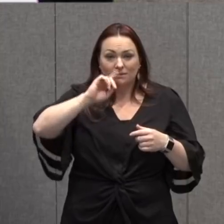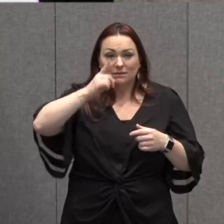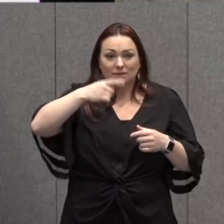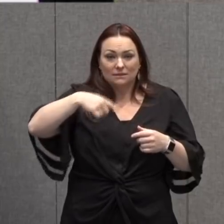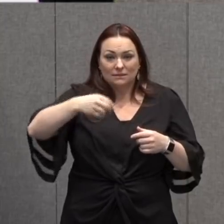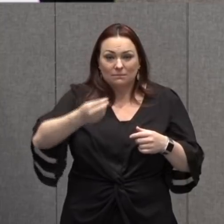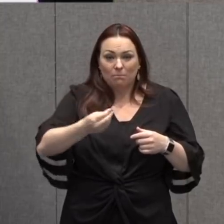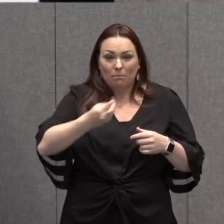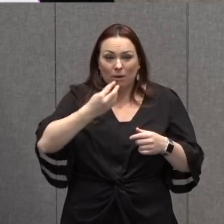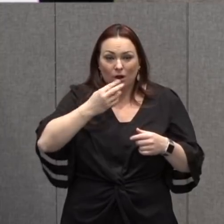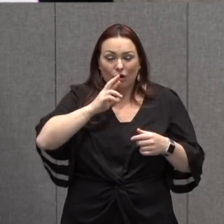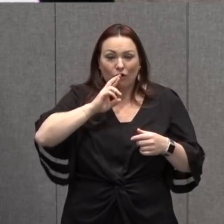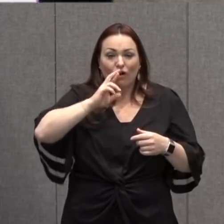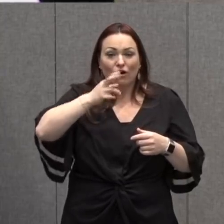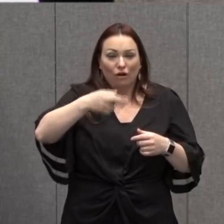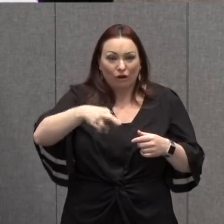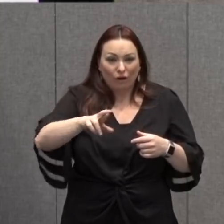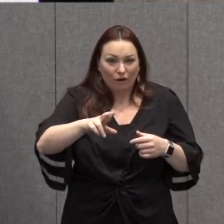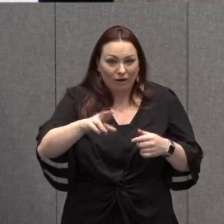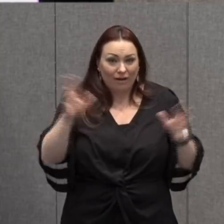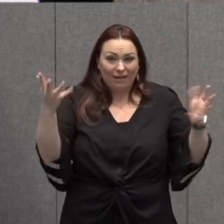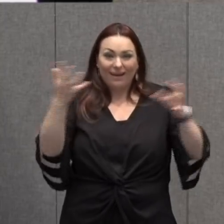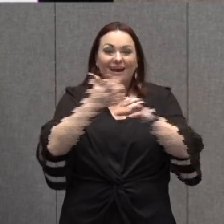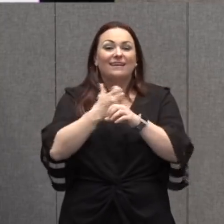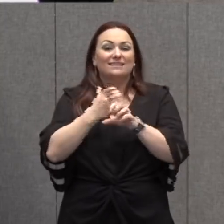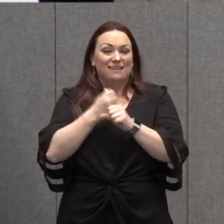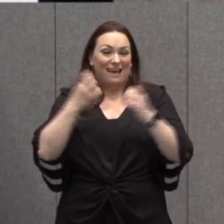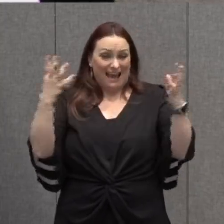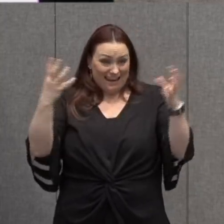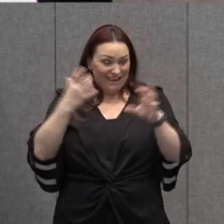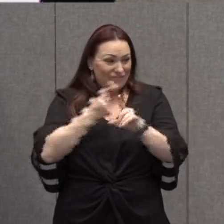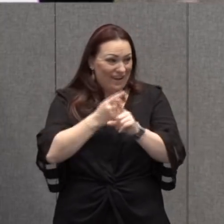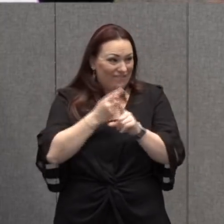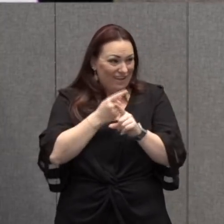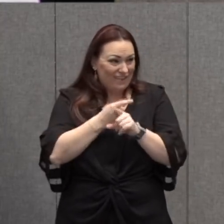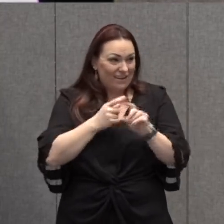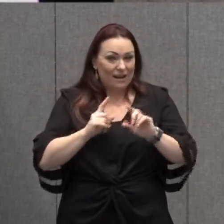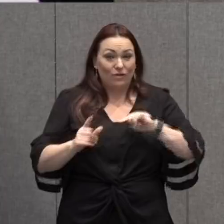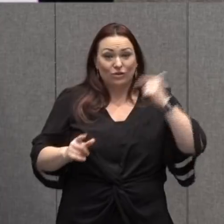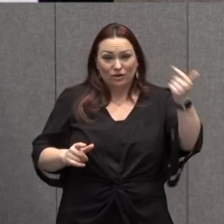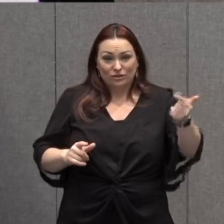[Ms. Maes] Yes, yay, she did it. Oh, I got it, I got it, woo woo woo. All right, your turn. [Ms. Maes] Okay.